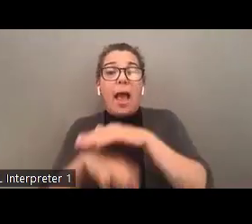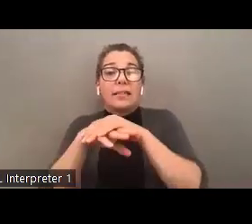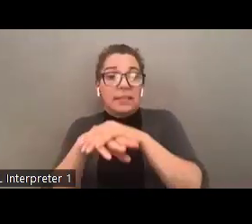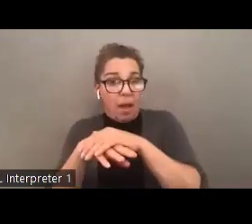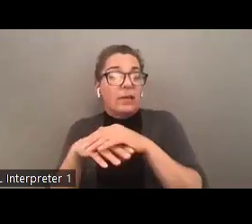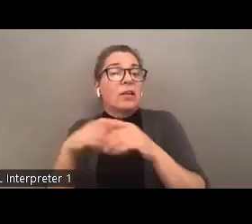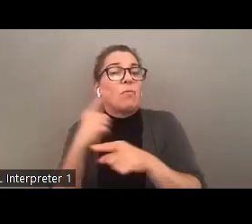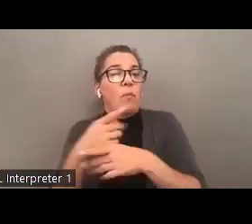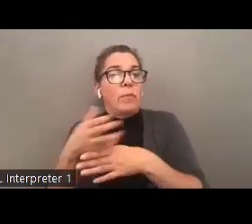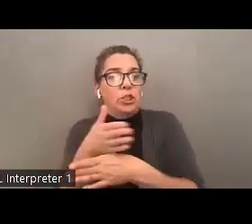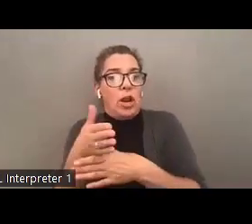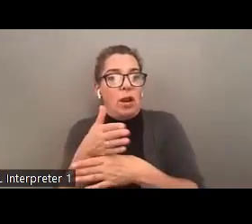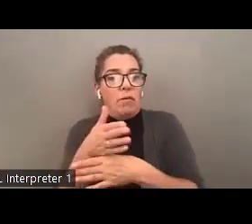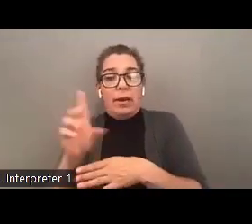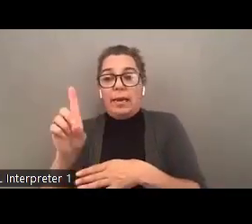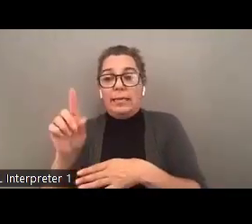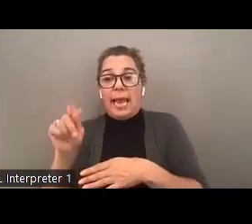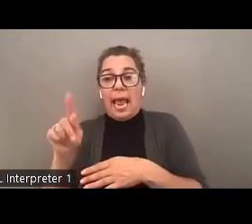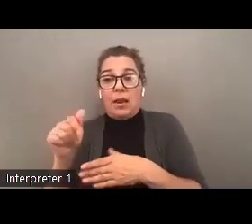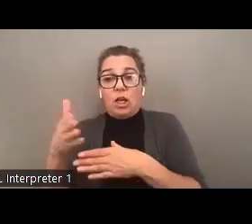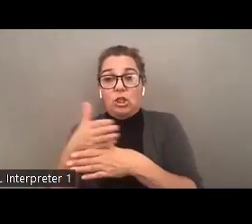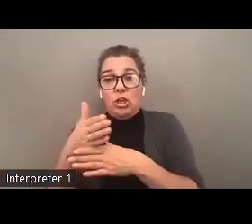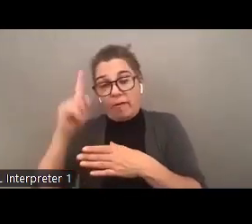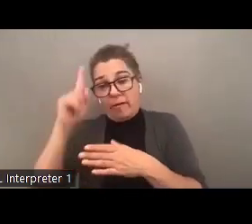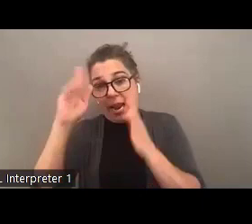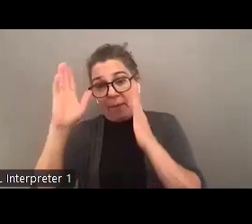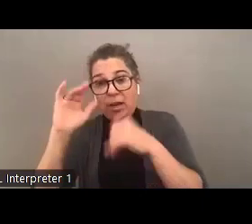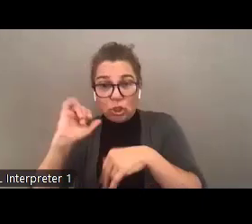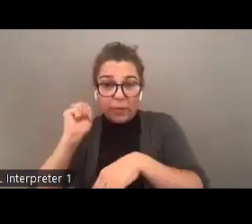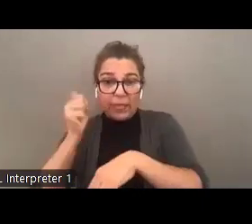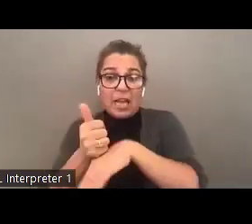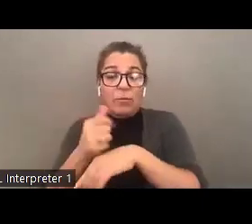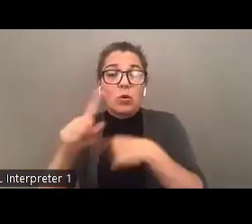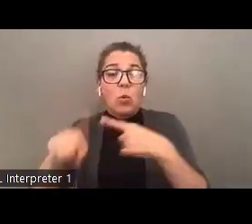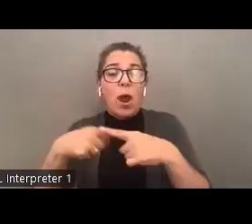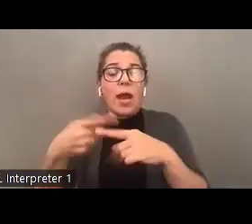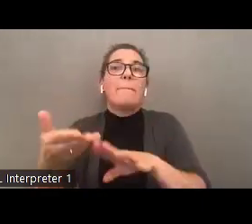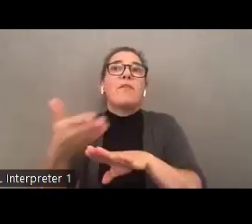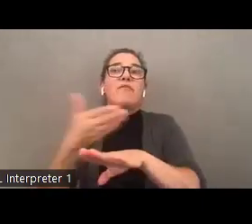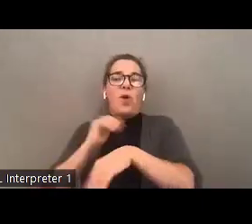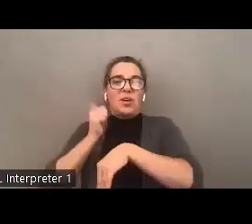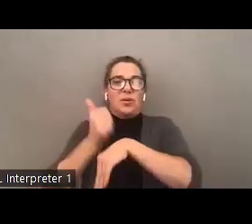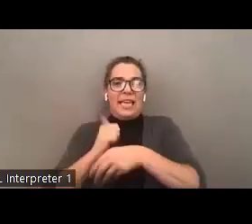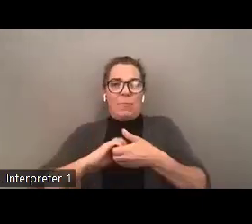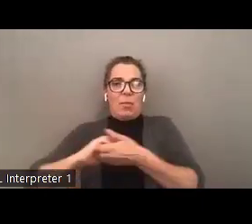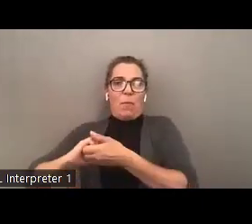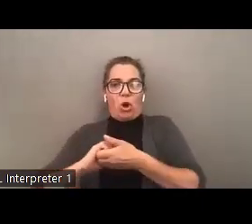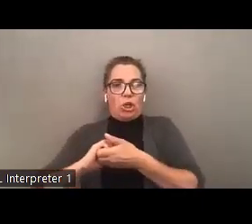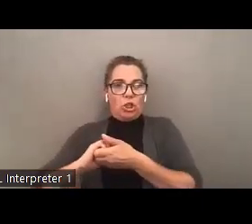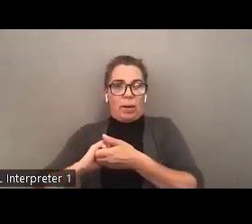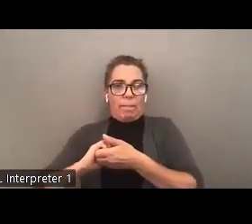Data sharing expectations should be established prior to the initiation of a partnership whenever feasible,